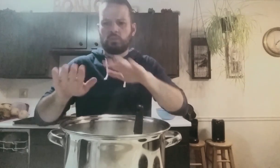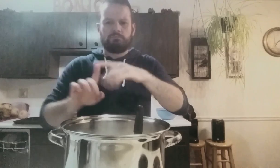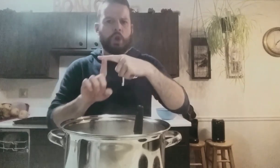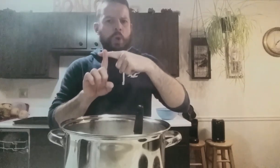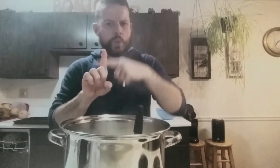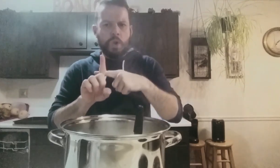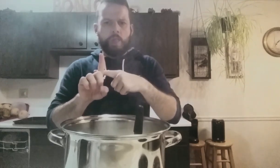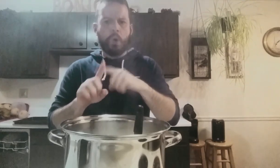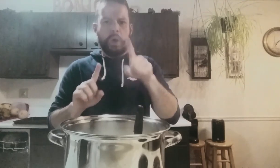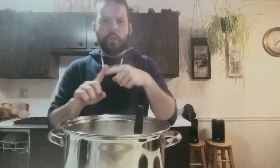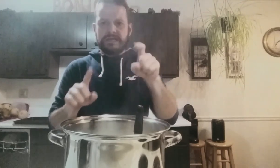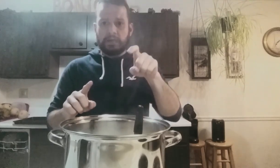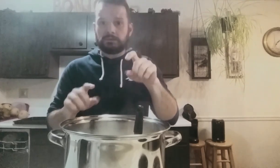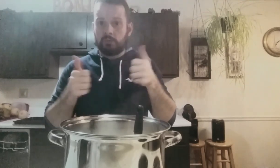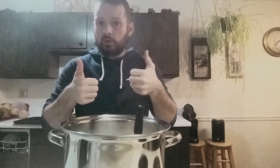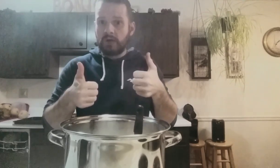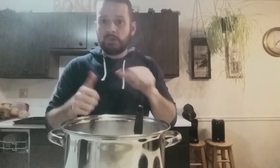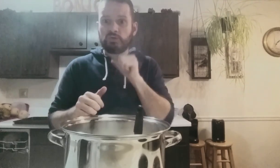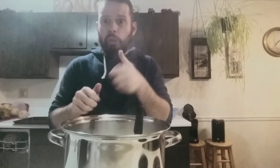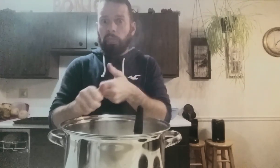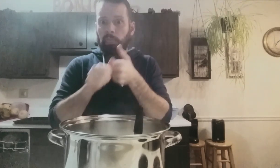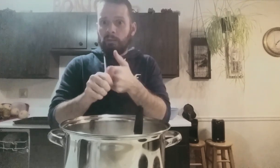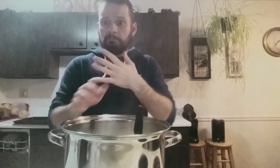Just lower the temperature when necessary.